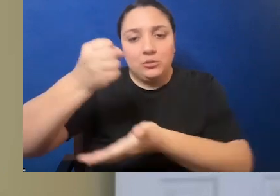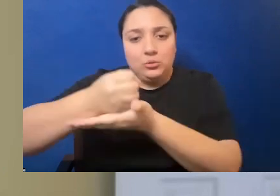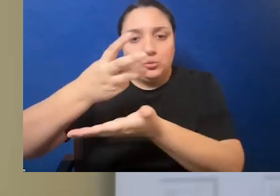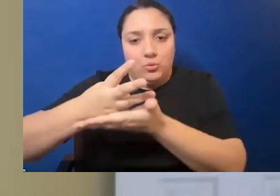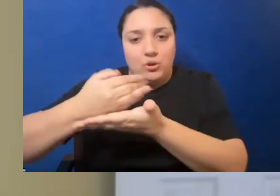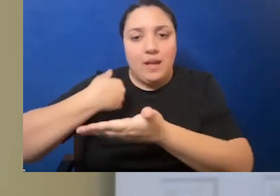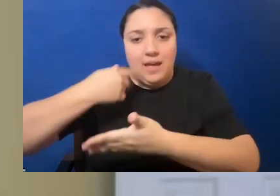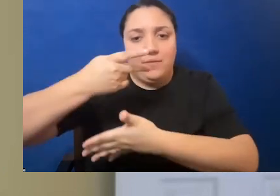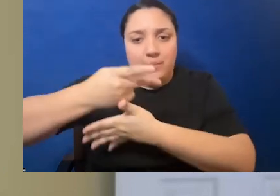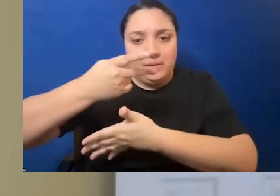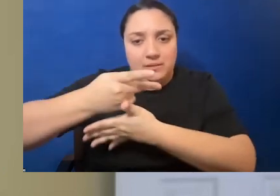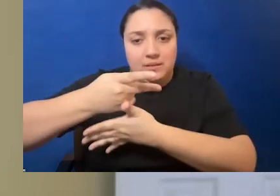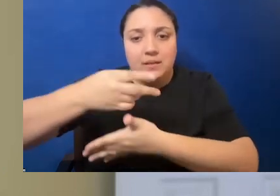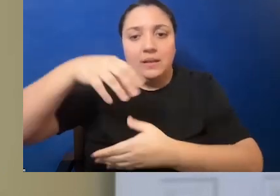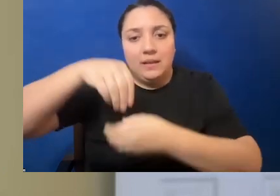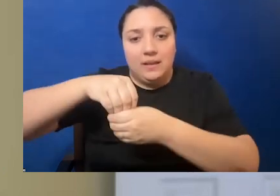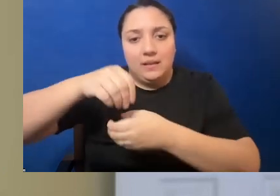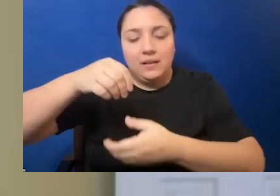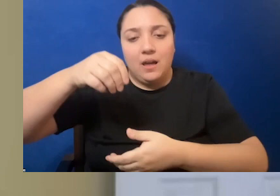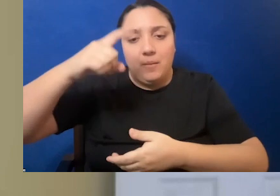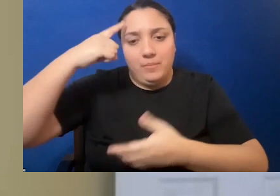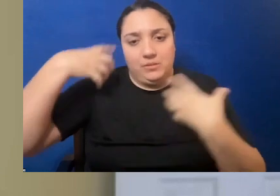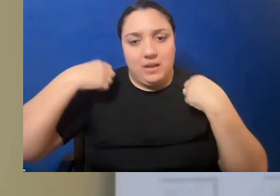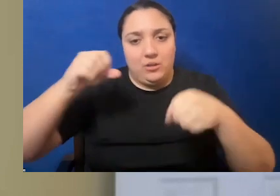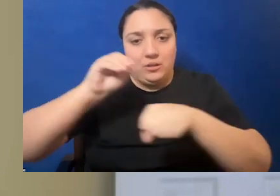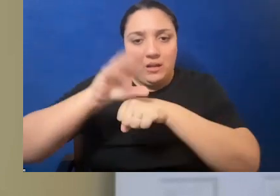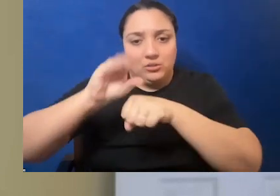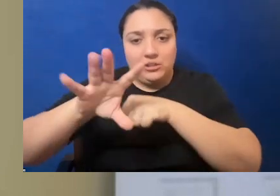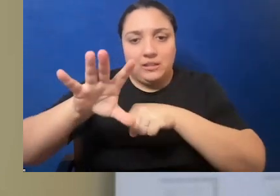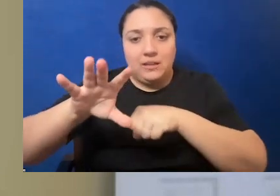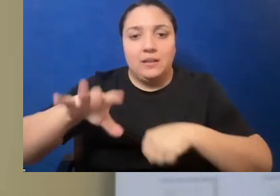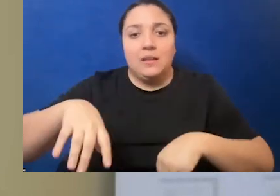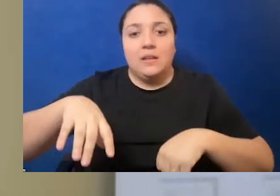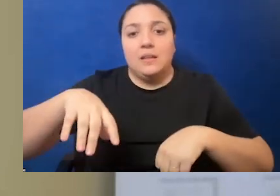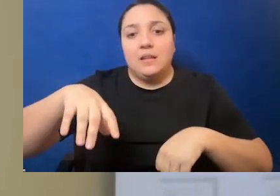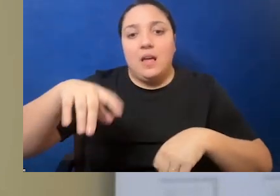SOCIAL WORKER AND MASTERS IN MENTAL HEALTH COUNSELING AND A